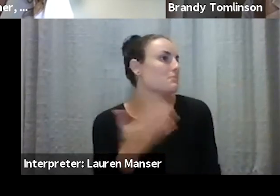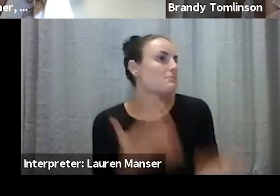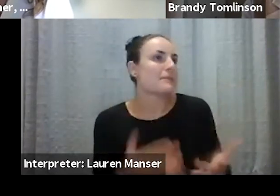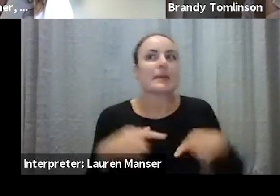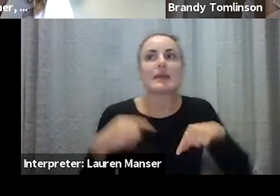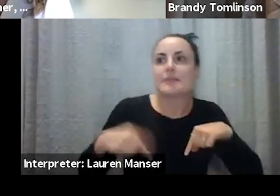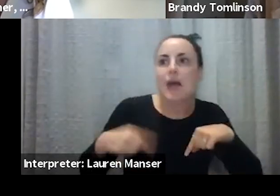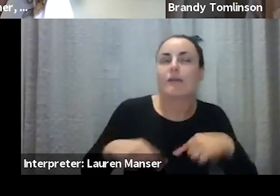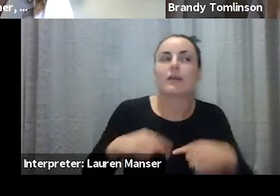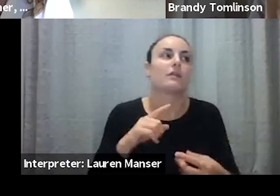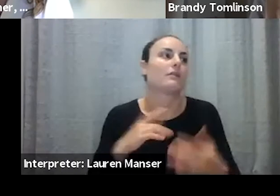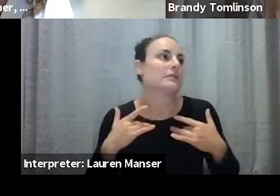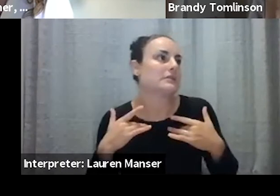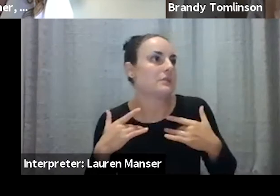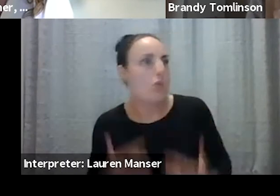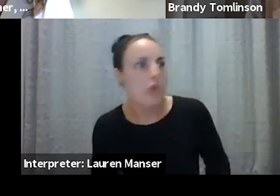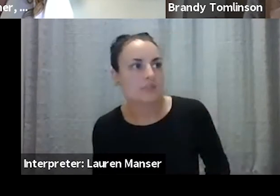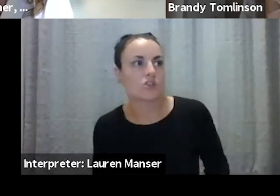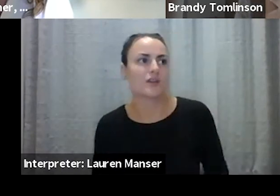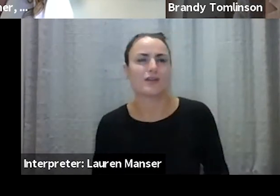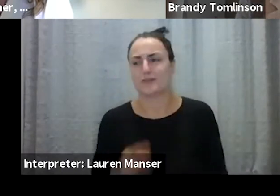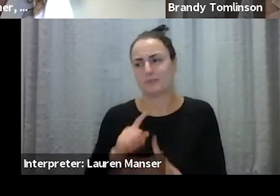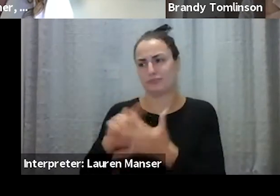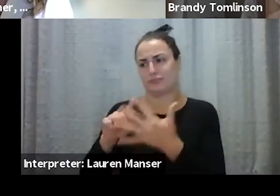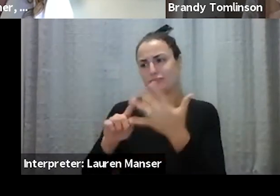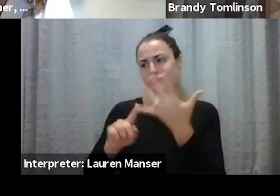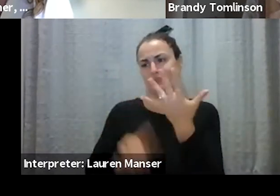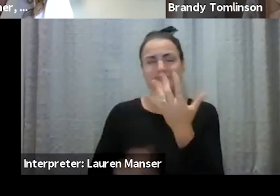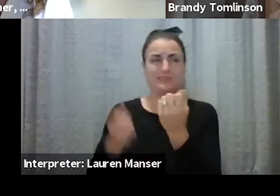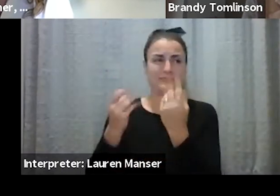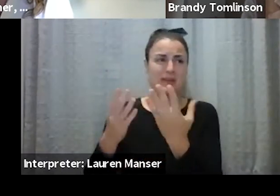there are a number of things that the isolation,